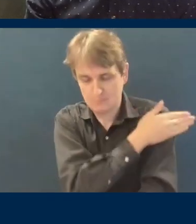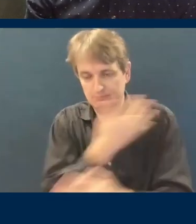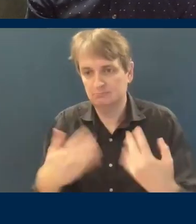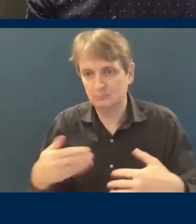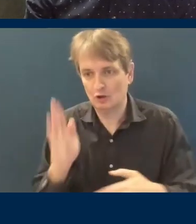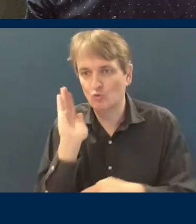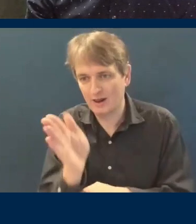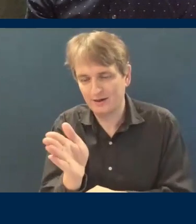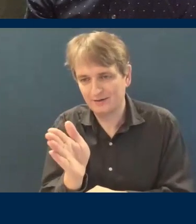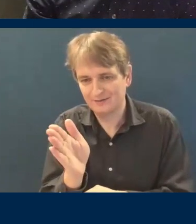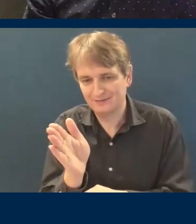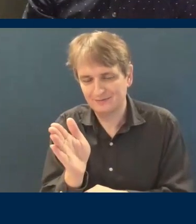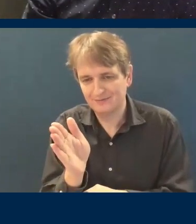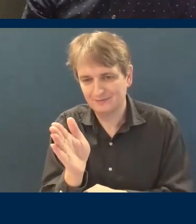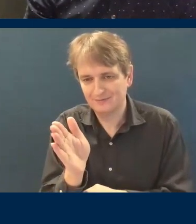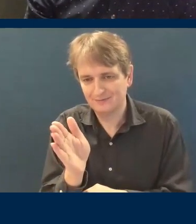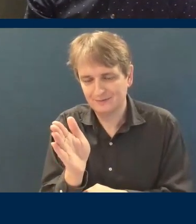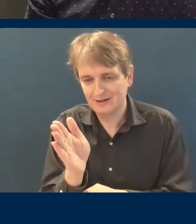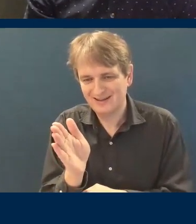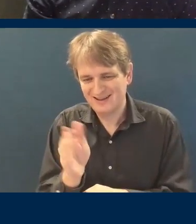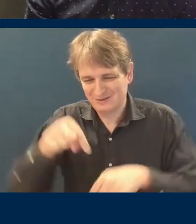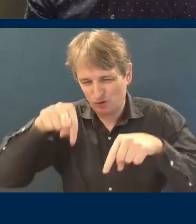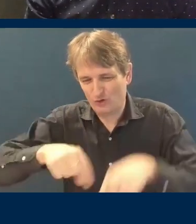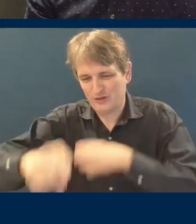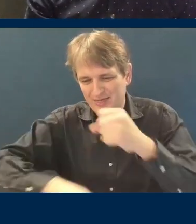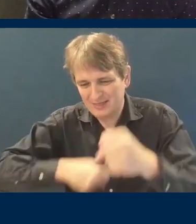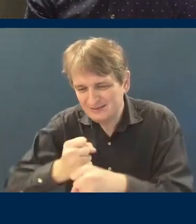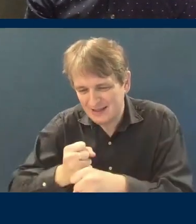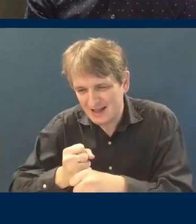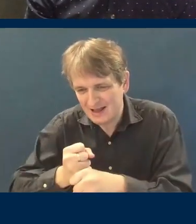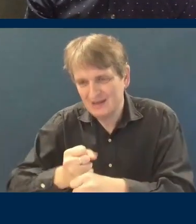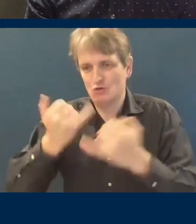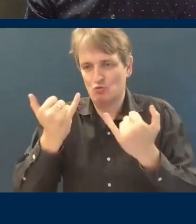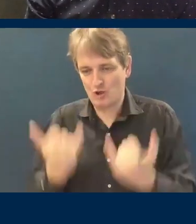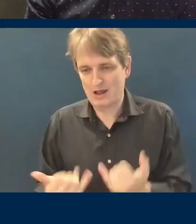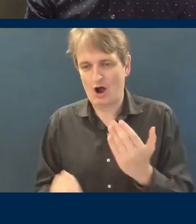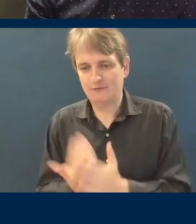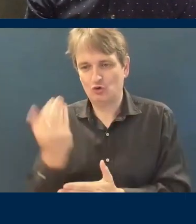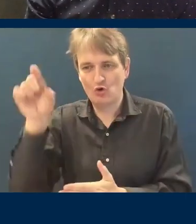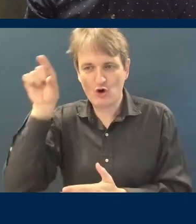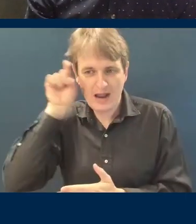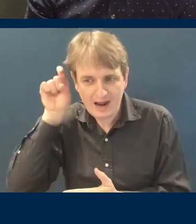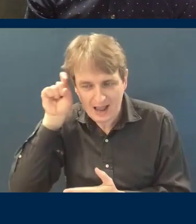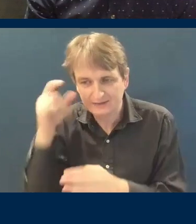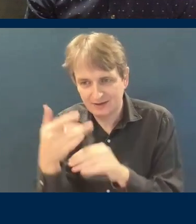And as that comes out that's really going to make improve the experience.